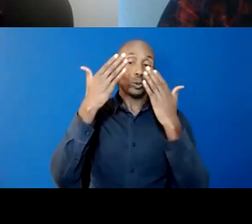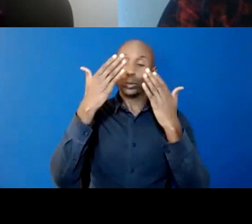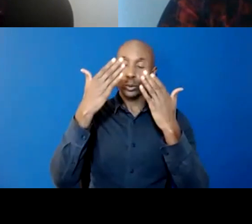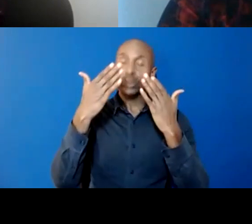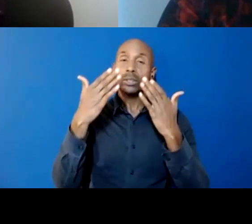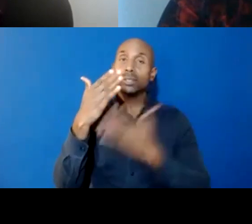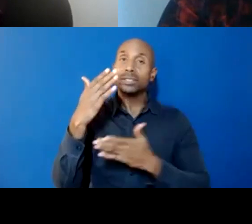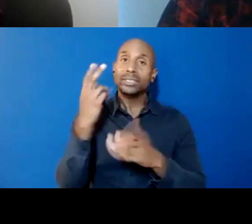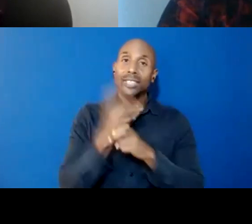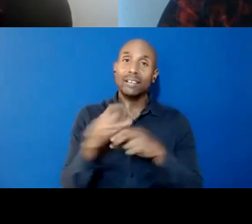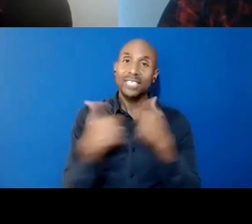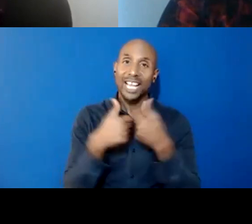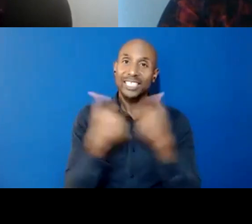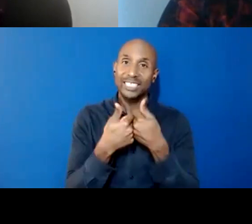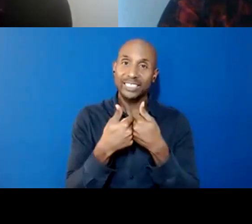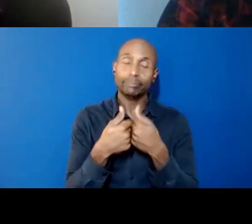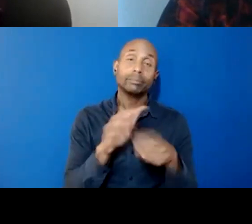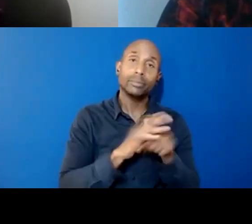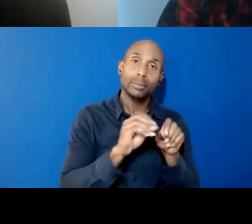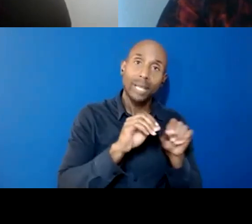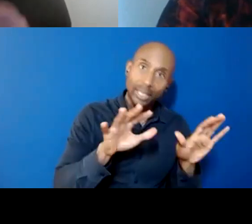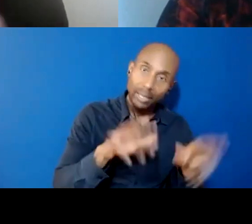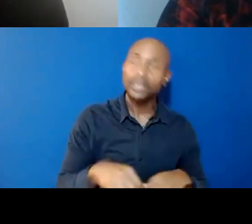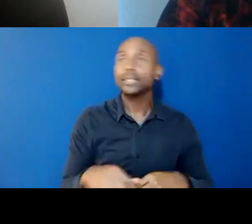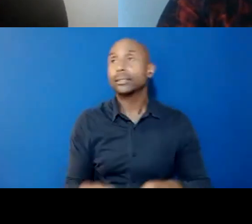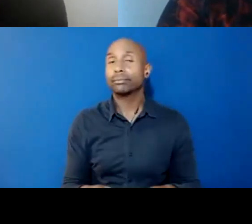plus with the pandemic and saw shrinking staff members.